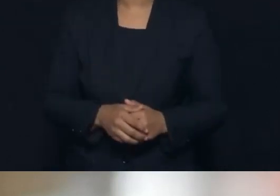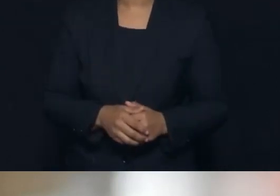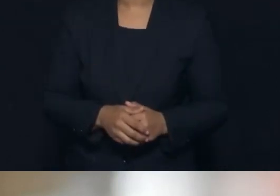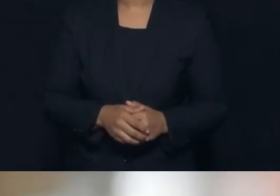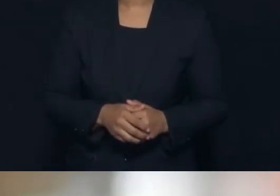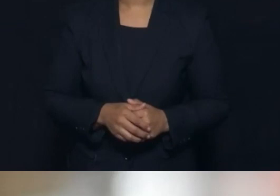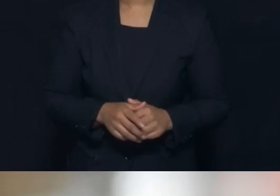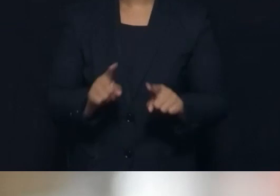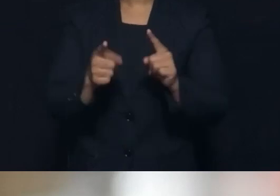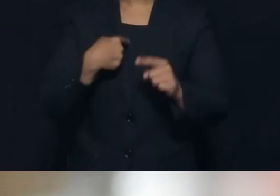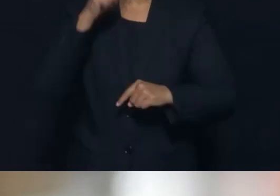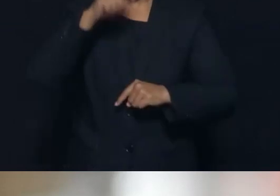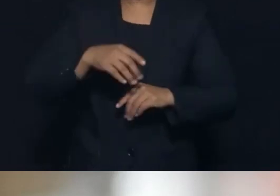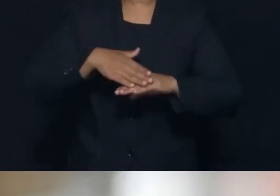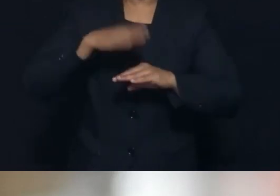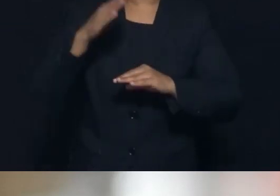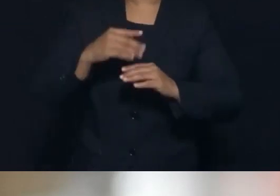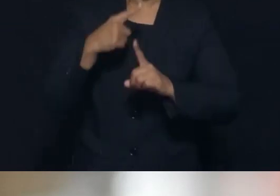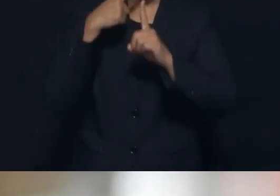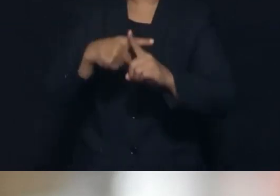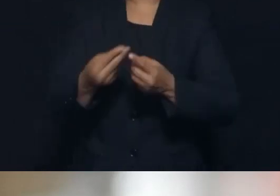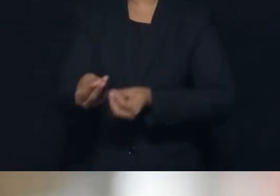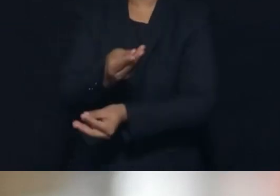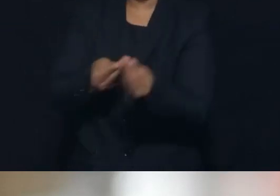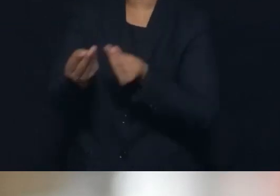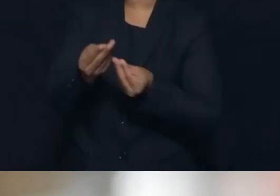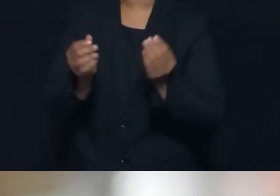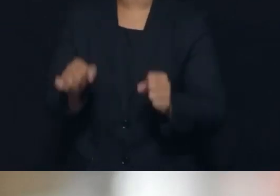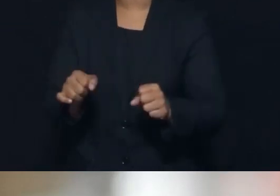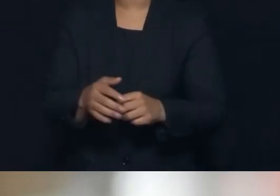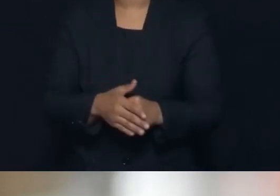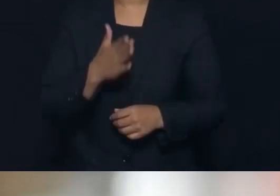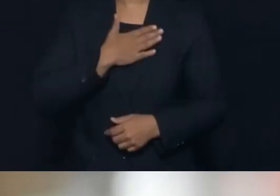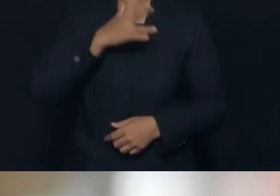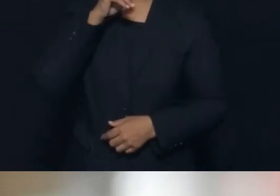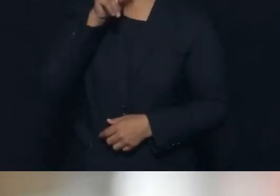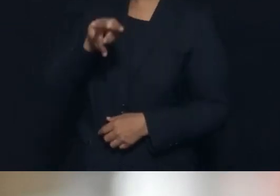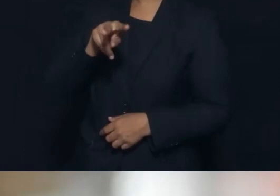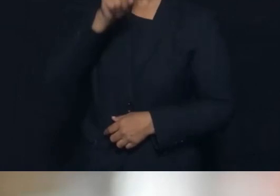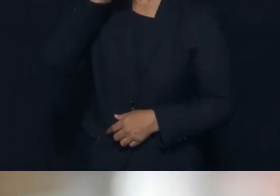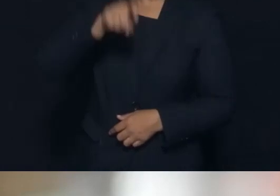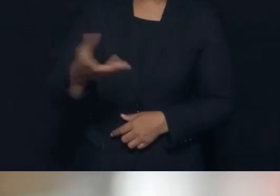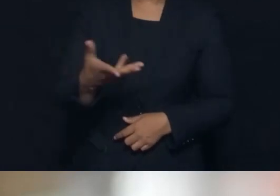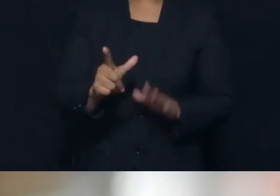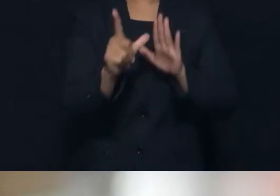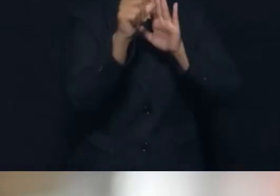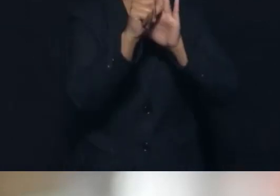disabilities. When we manage a directive with the government, and the government offers opportunities to the observatory to control this. We meet all ministeries.